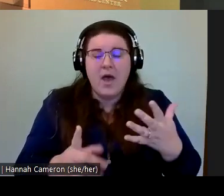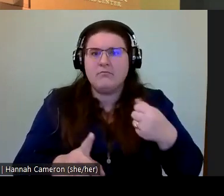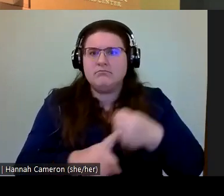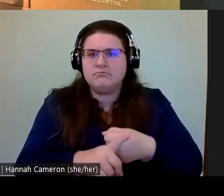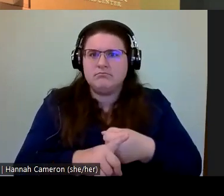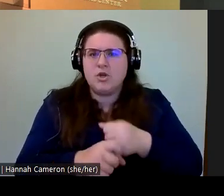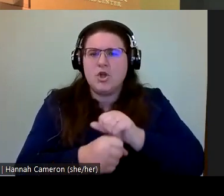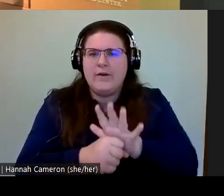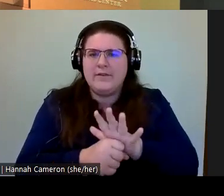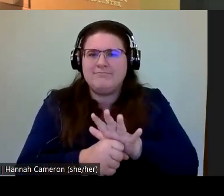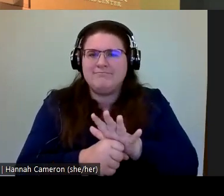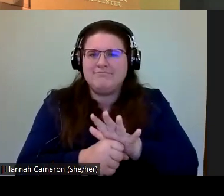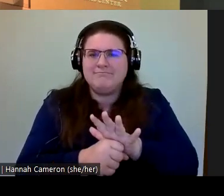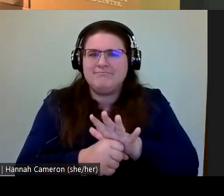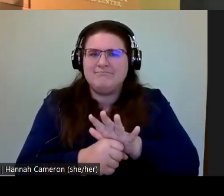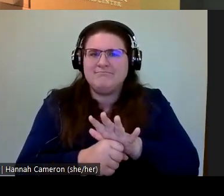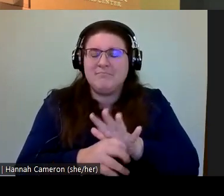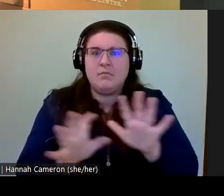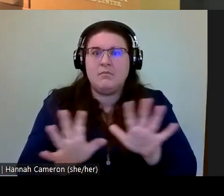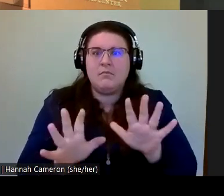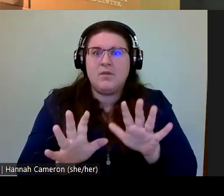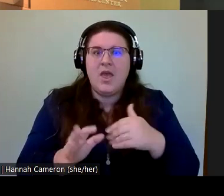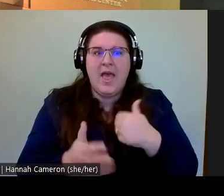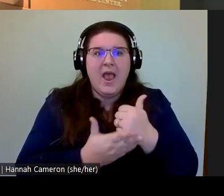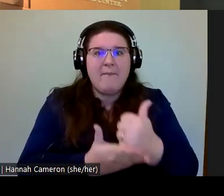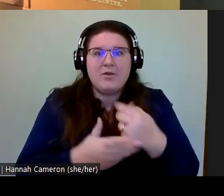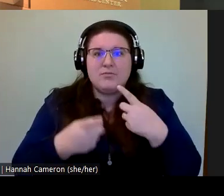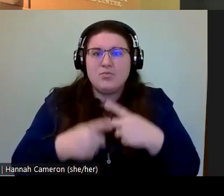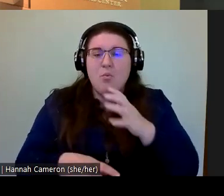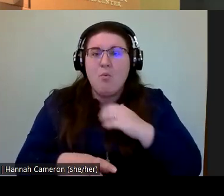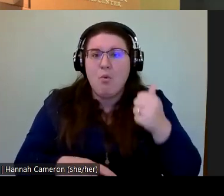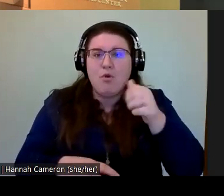adults and everybody sort of crawled into their houses uh nobody wanted to go to see anybody it